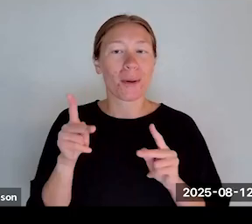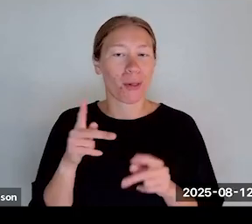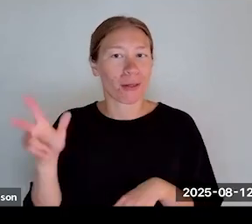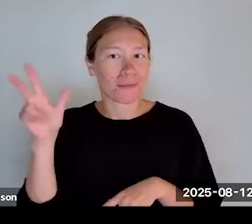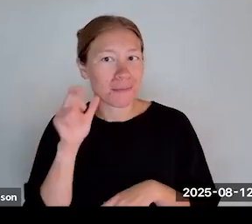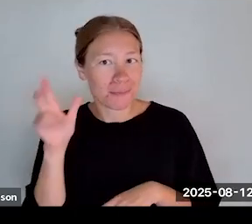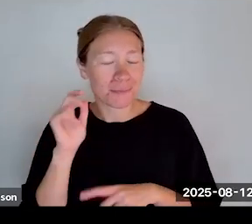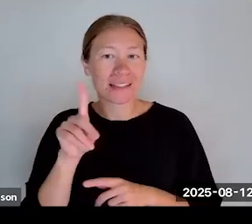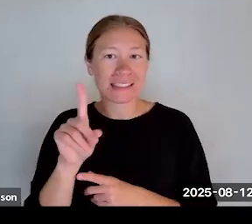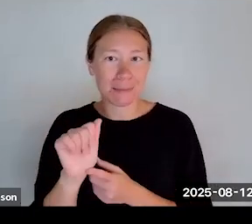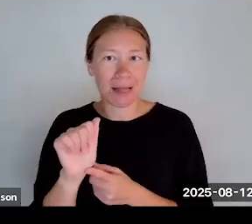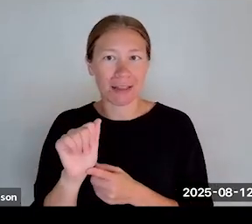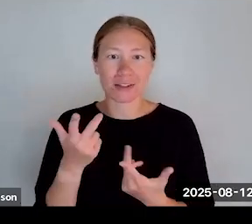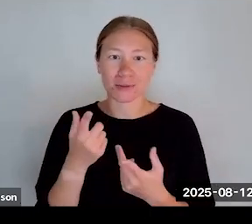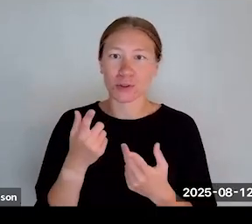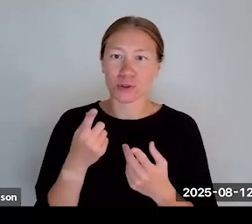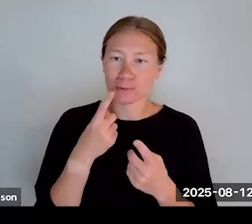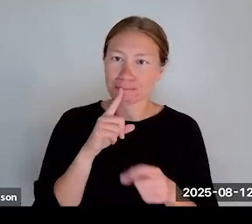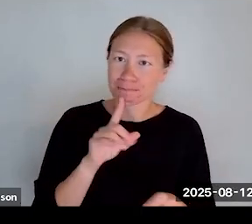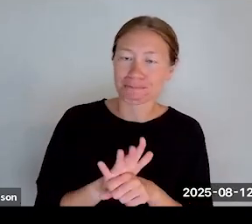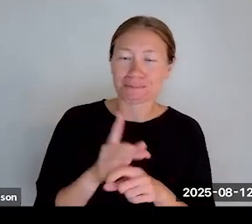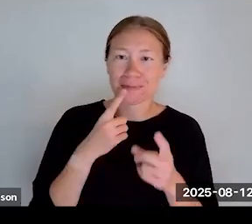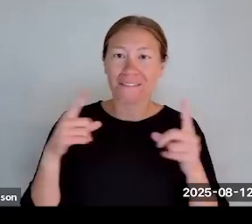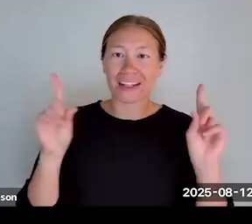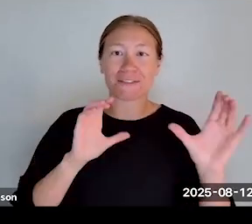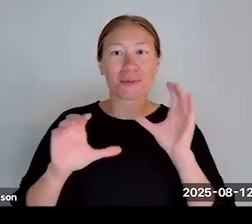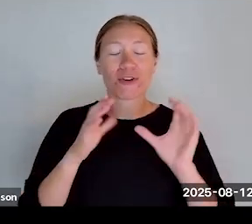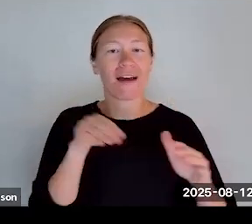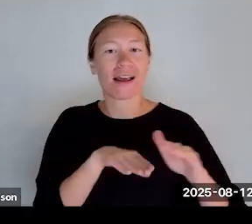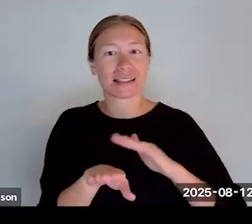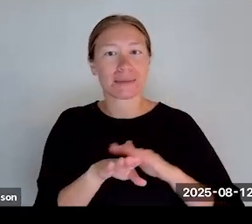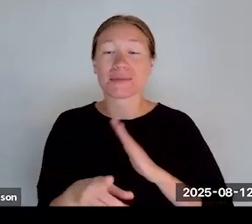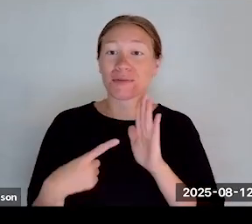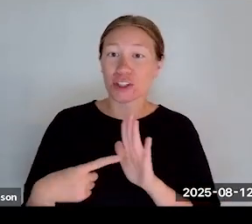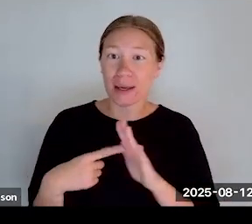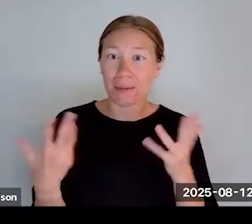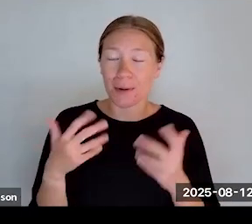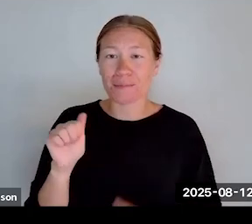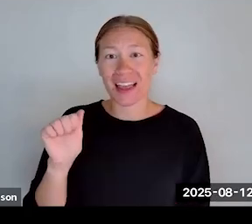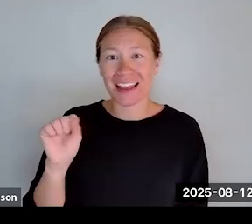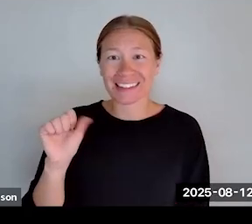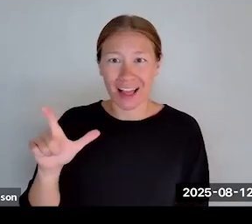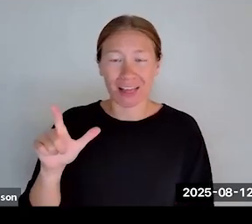to ensure effective communication and accessibility. For example, sign language interpreting is a key resource